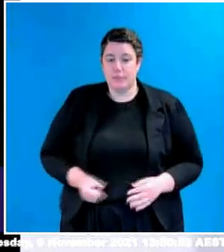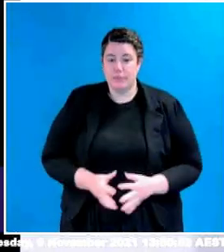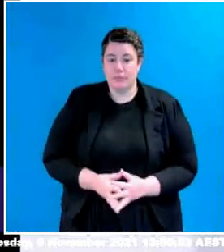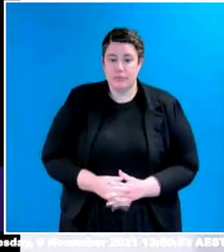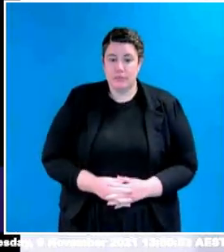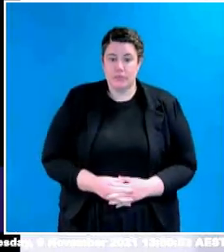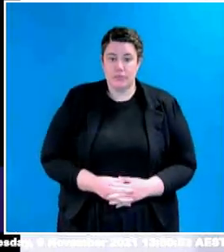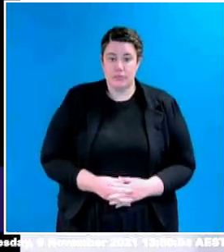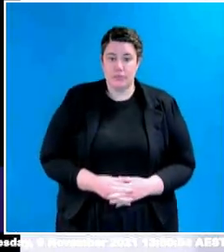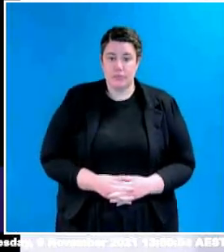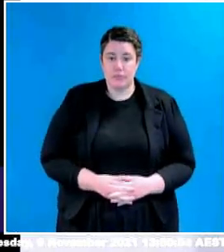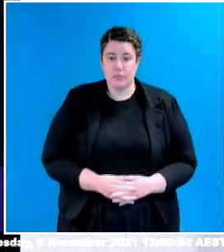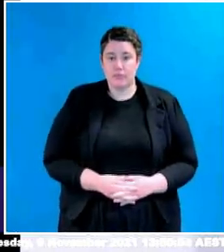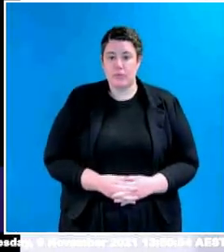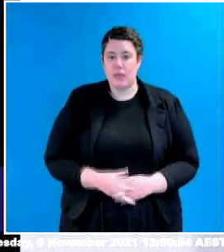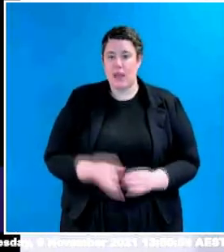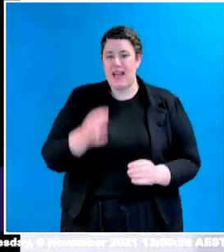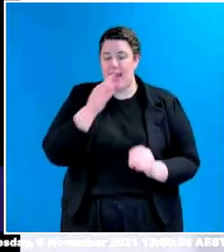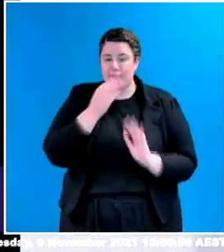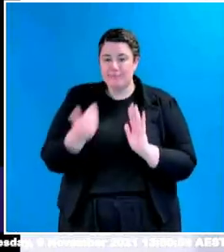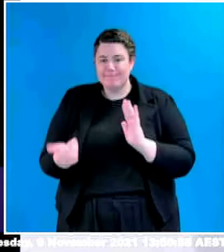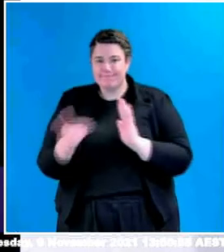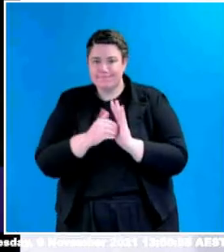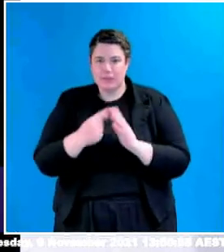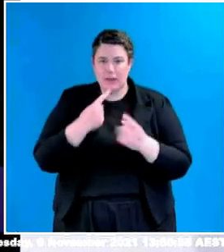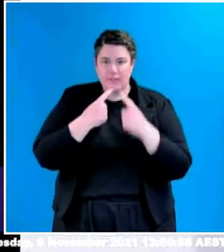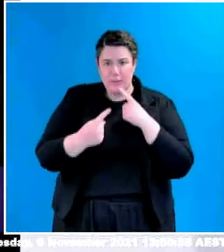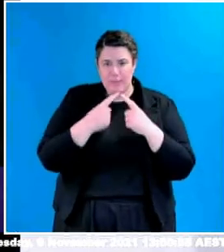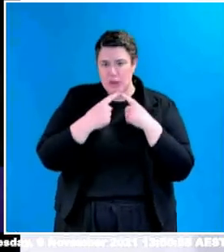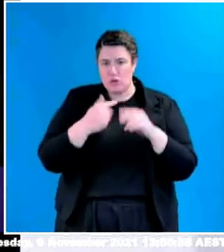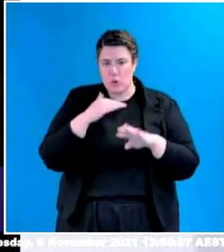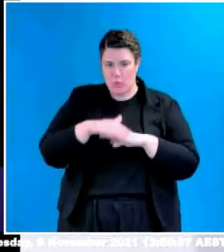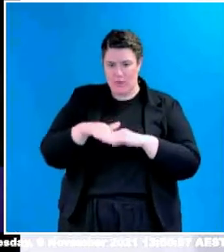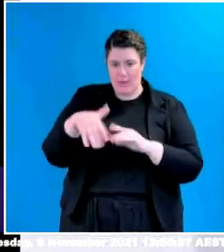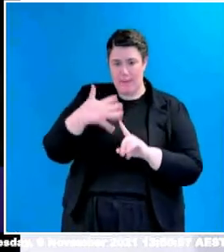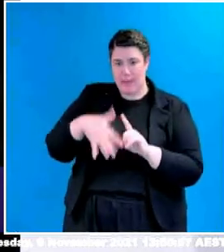sought clarification of matters in the Background Paper.